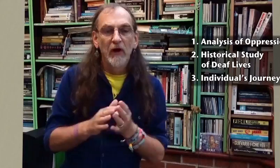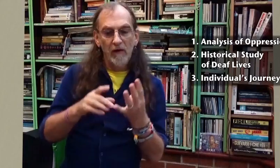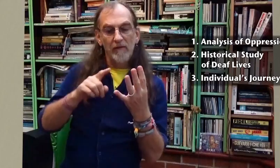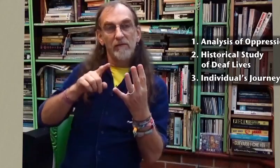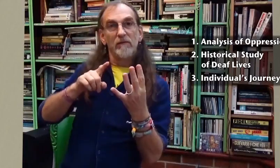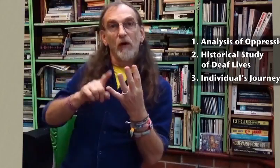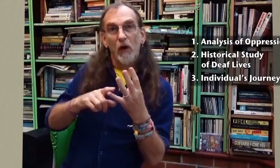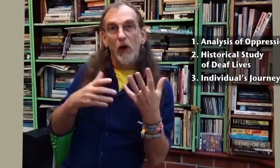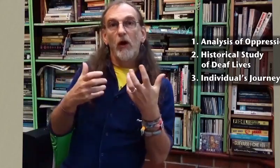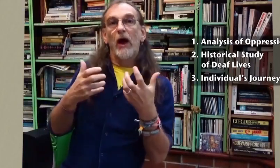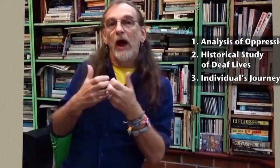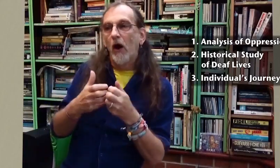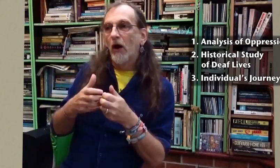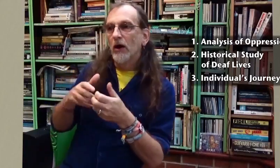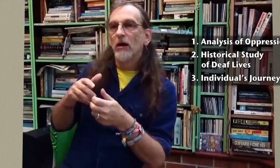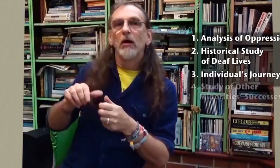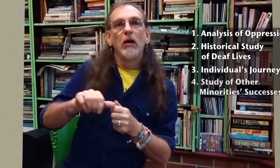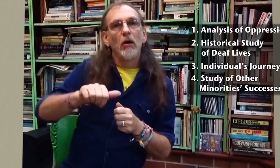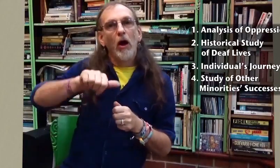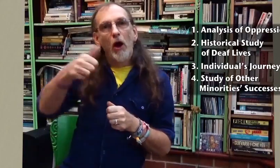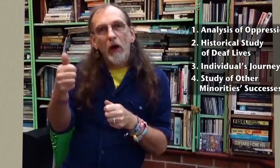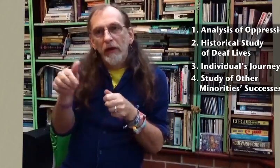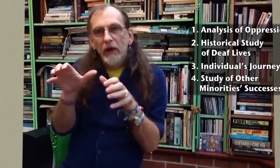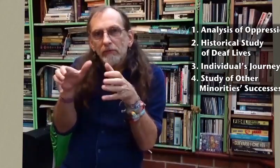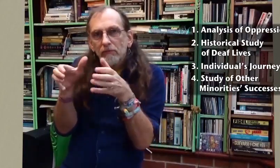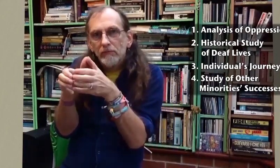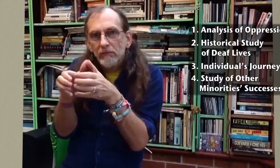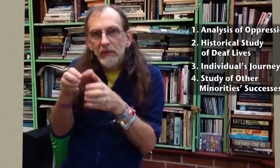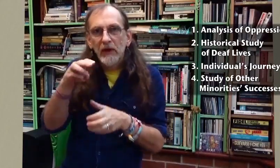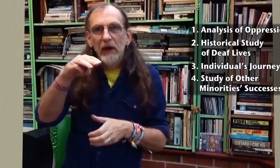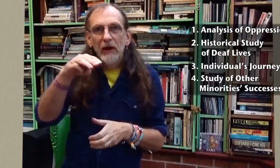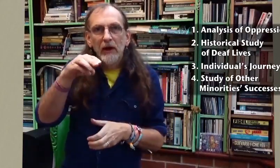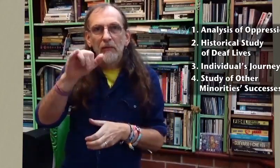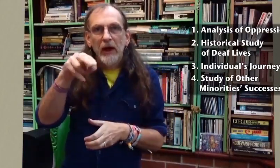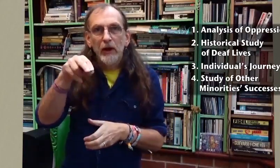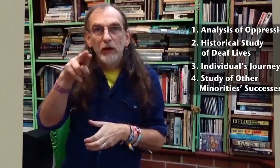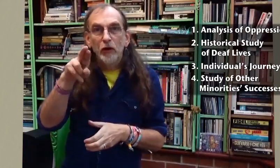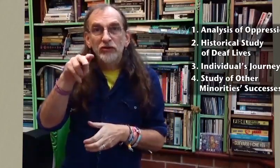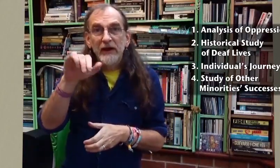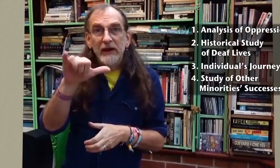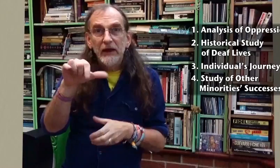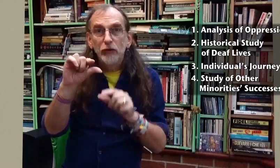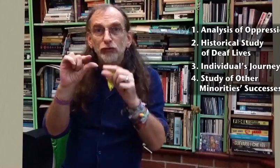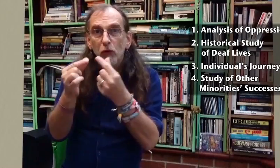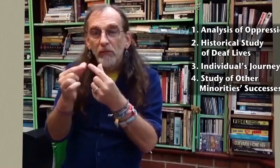Finally we study the success of other minority groups.